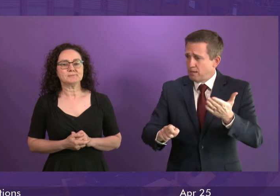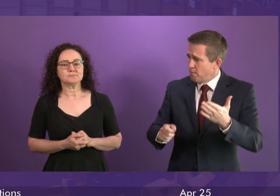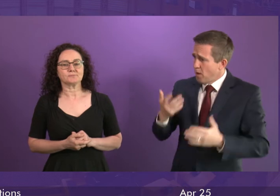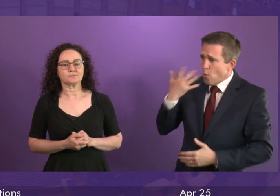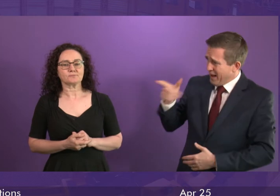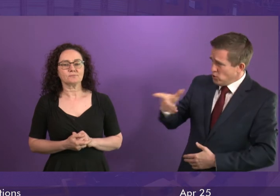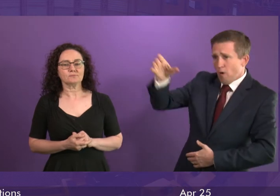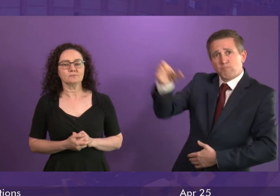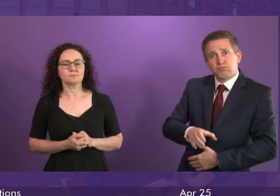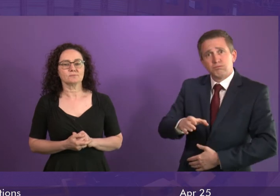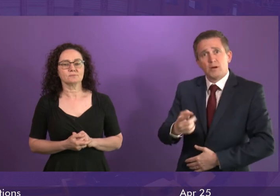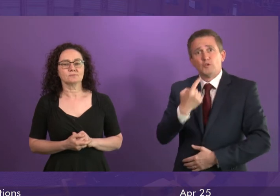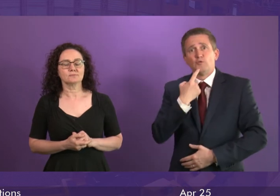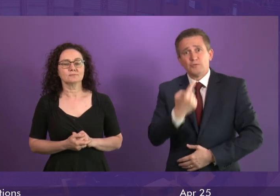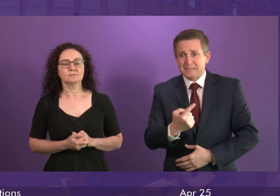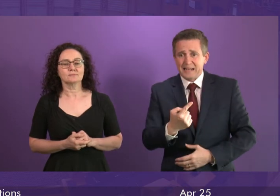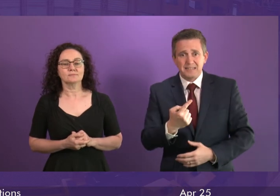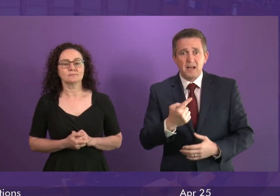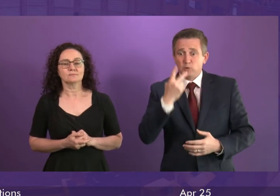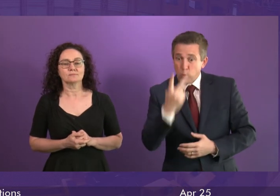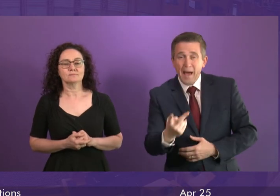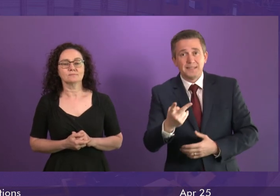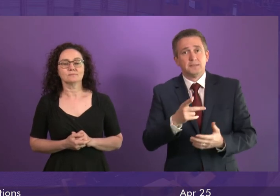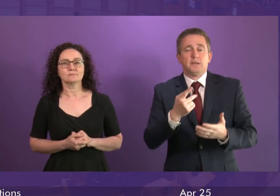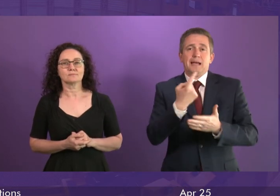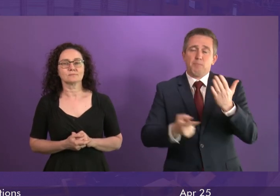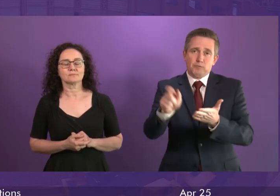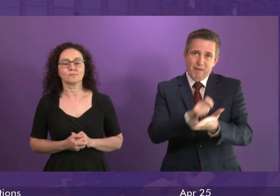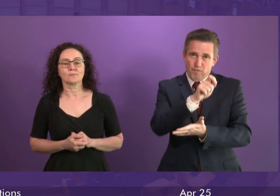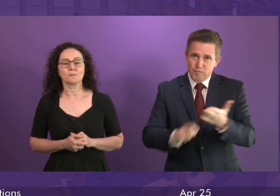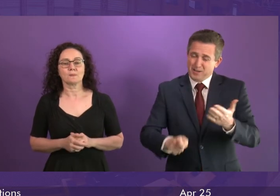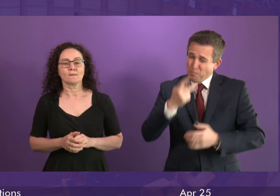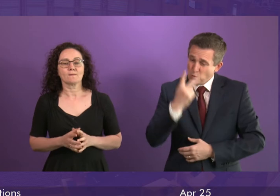Minister, she has pledged twice to call another independence referendum. In that time, at